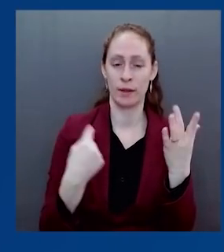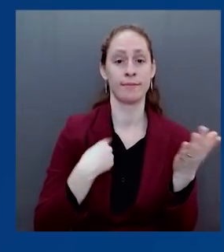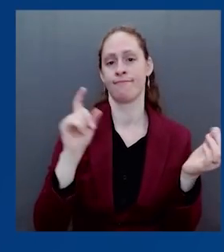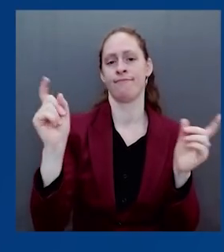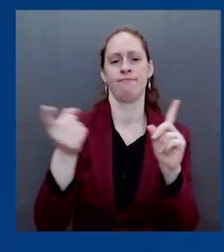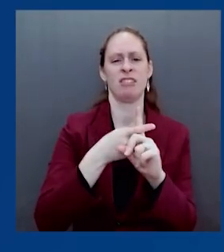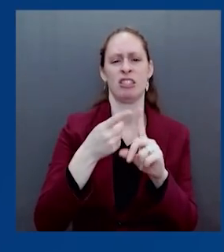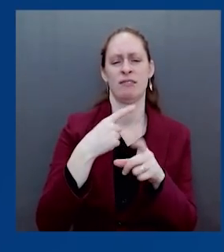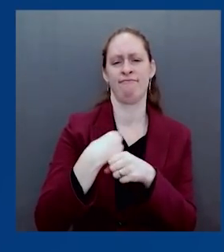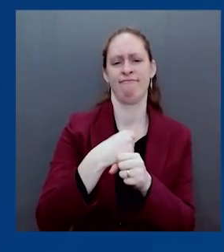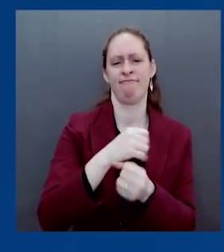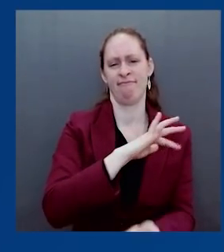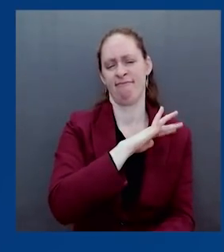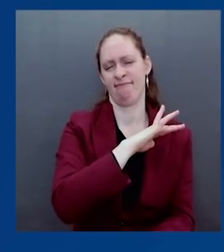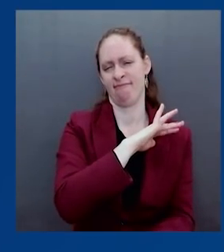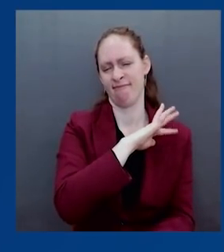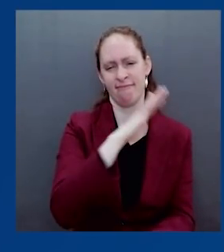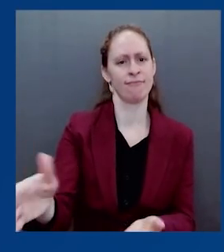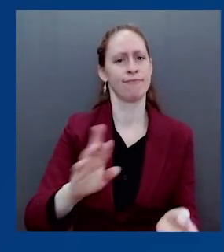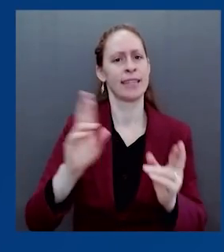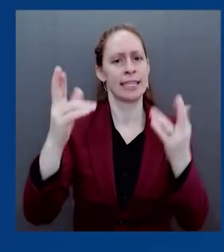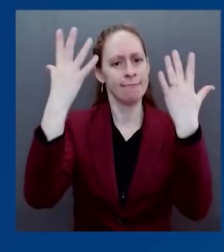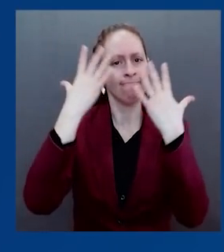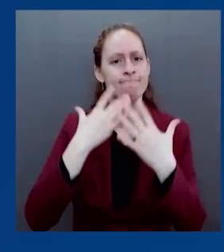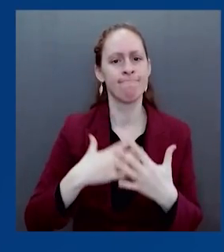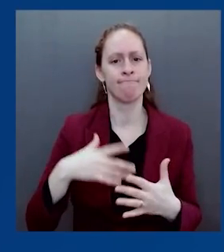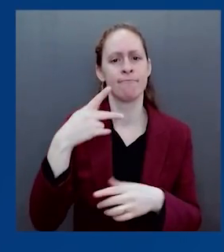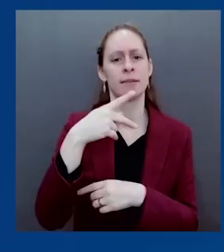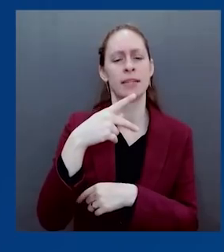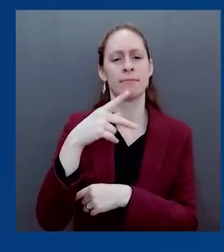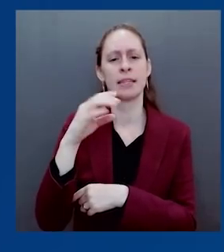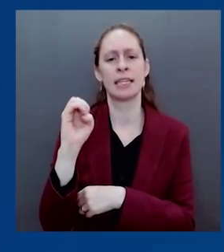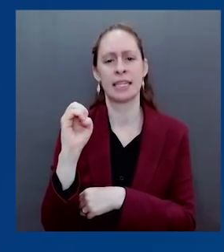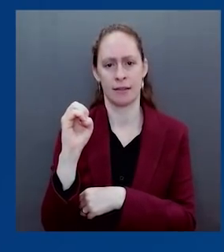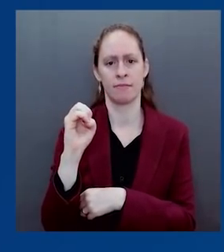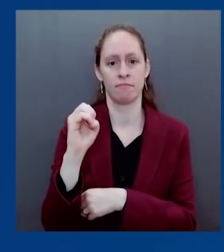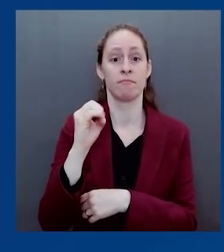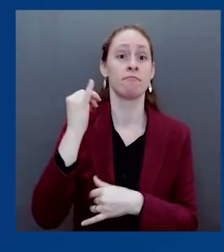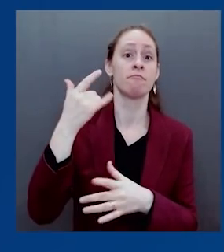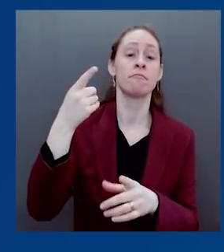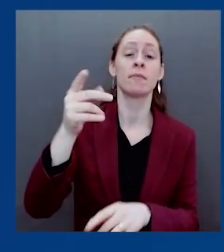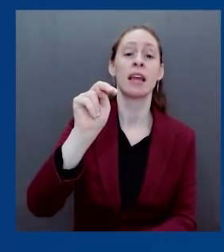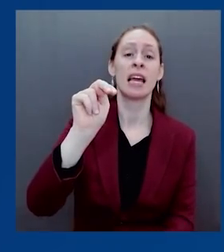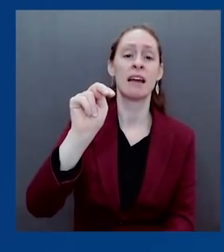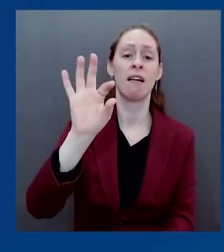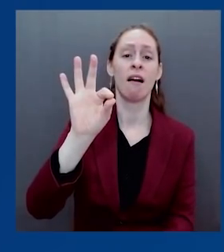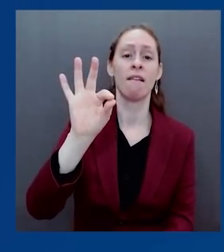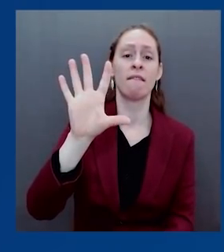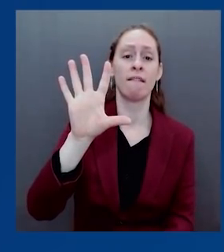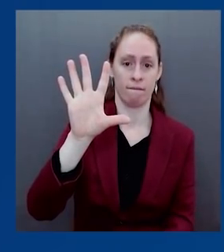Today, N95 masks are widely available and the government has a strong stockpile